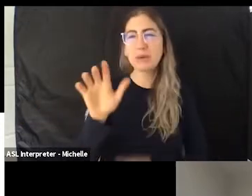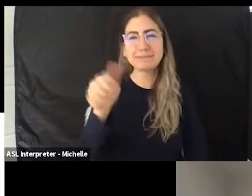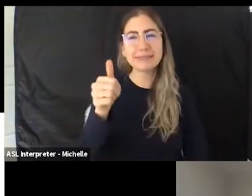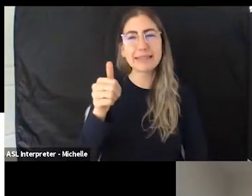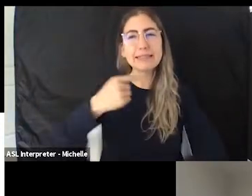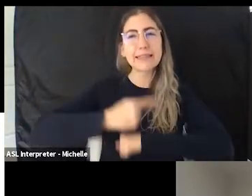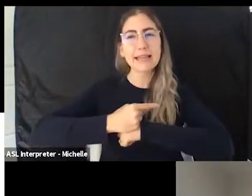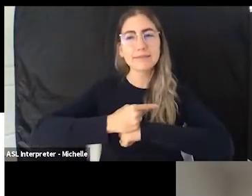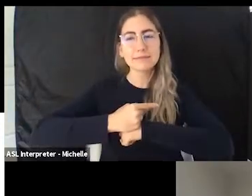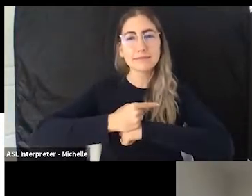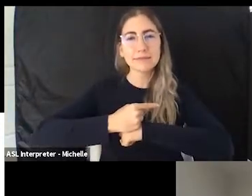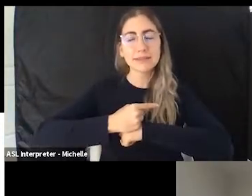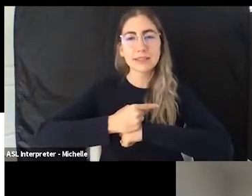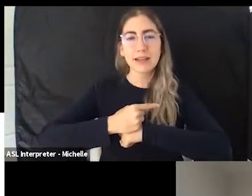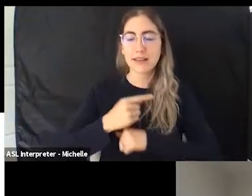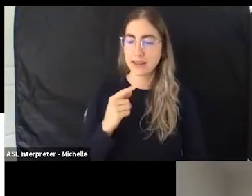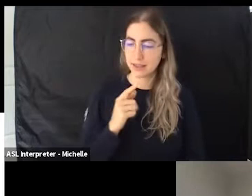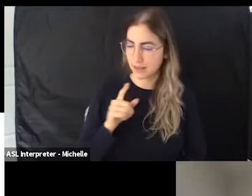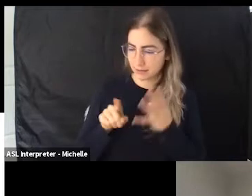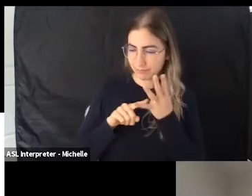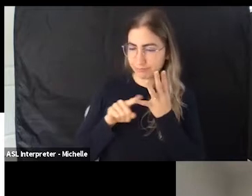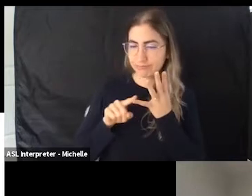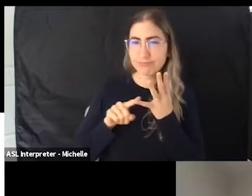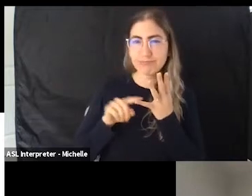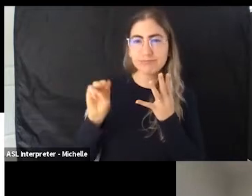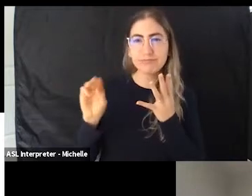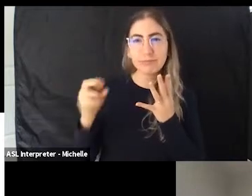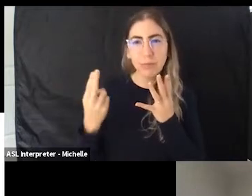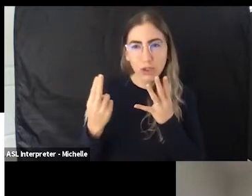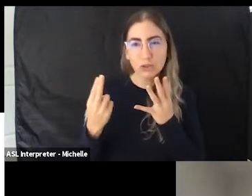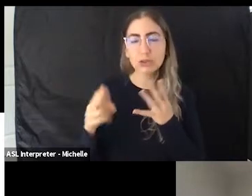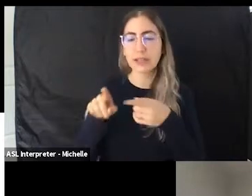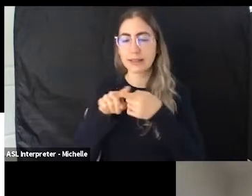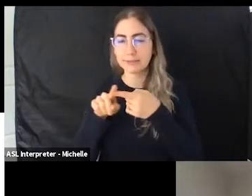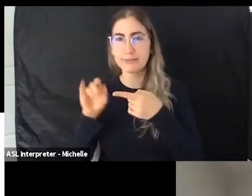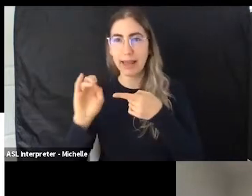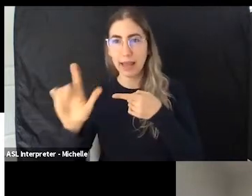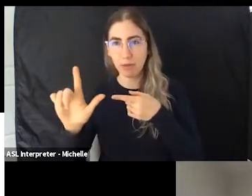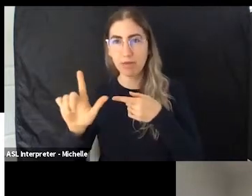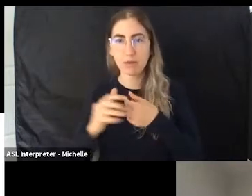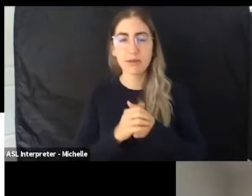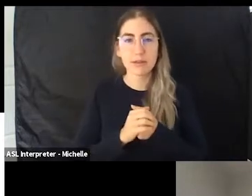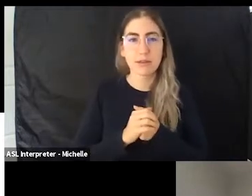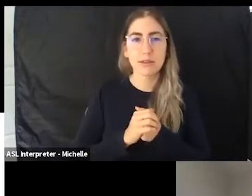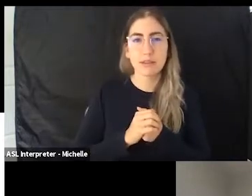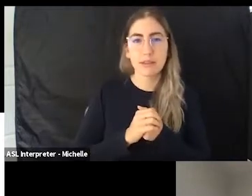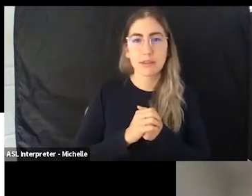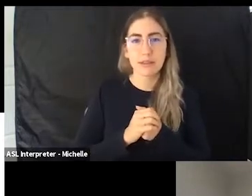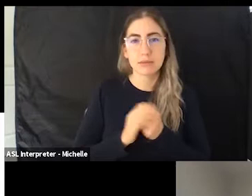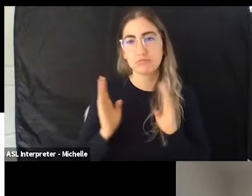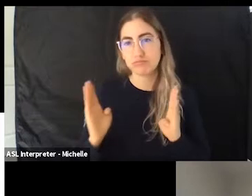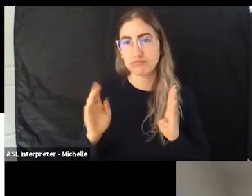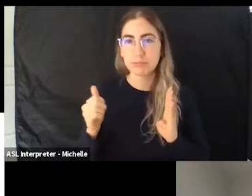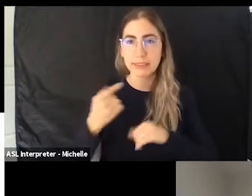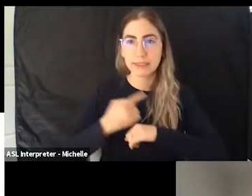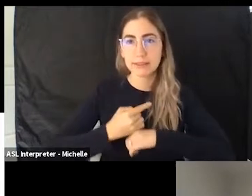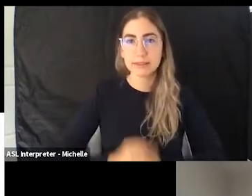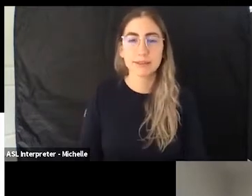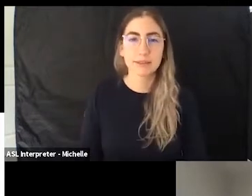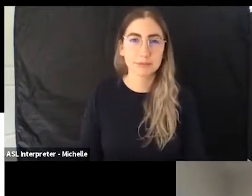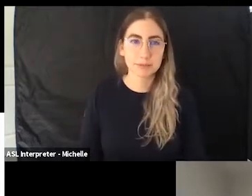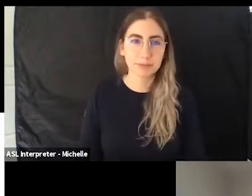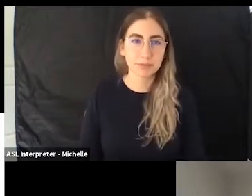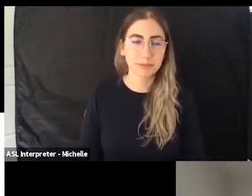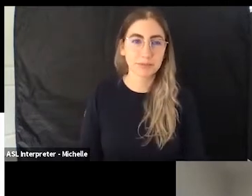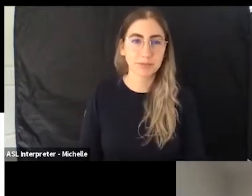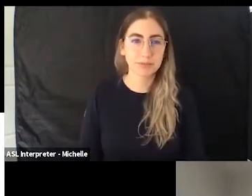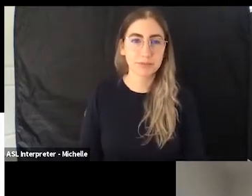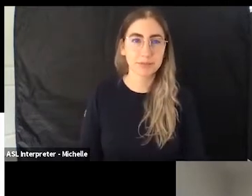TEN DAYS AT THE END OF MARCH AND EARLY APRIL.